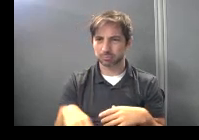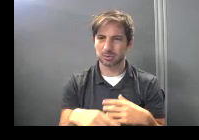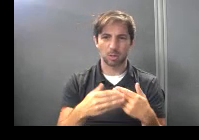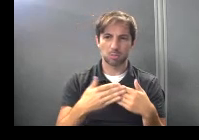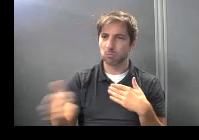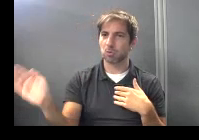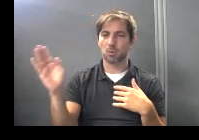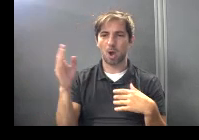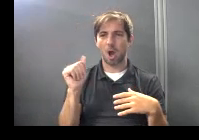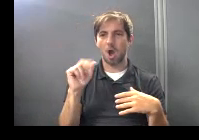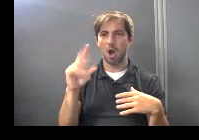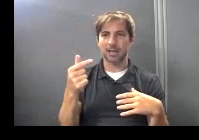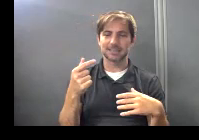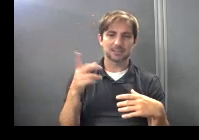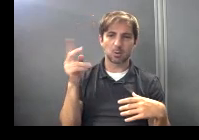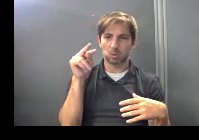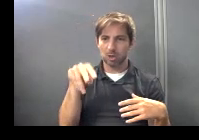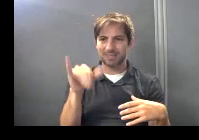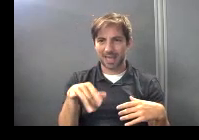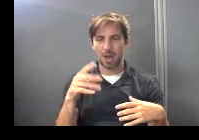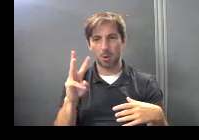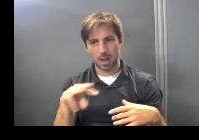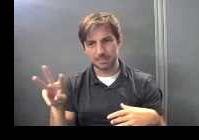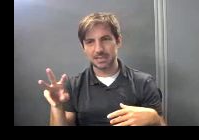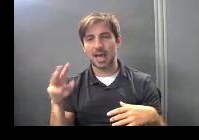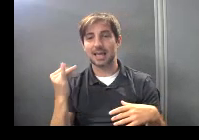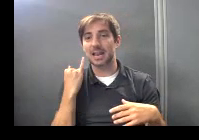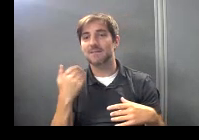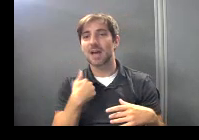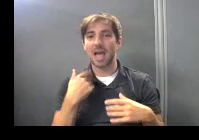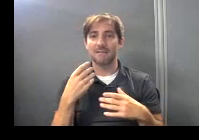CHECK THAT OUT ON OUR WEBSITE. IF I GET A CHANCE, I'LL TRY TO POP THAT IN